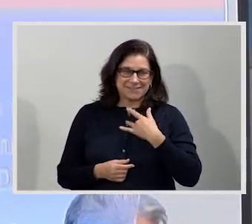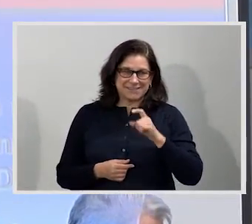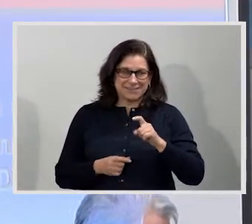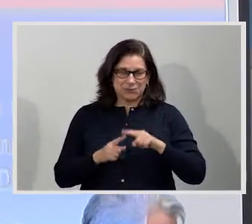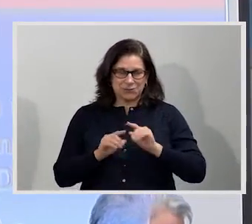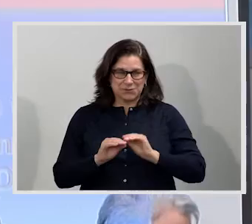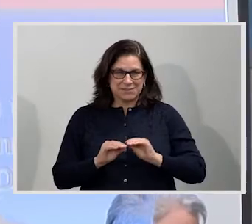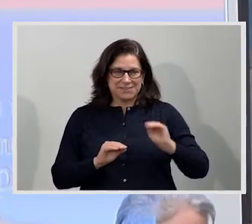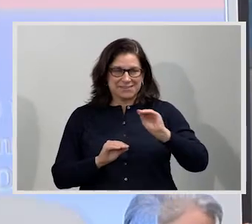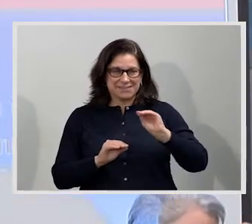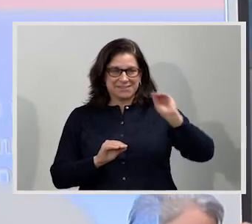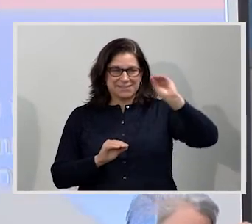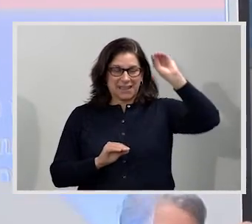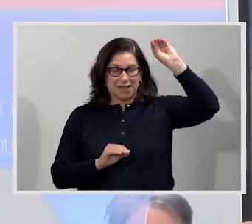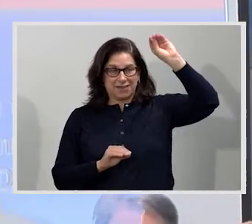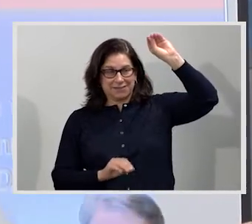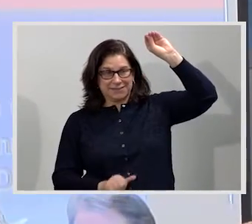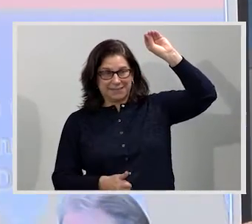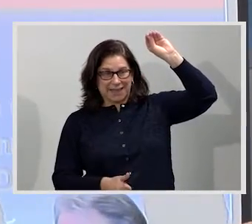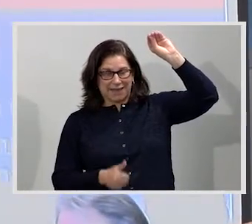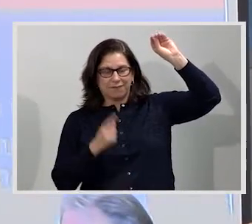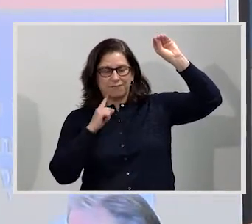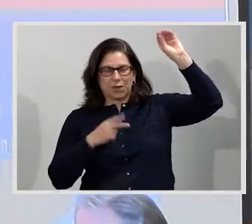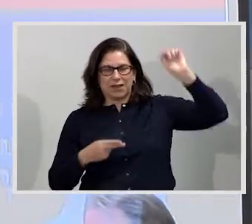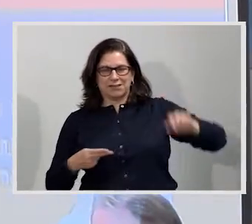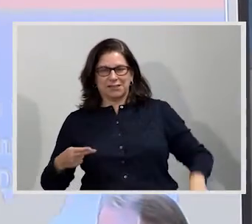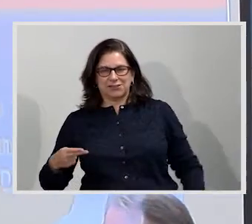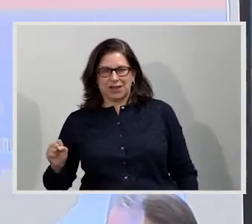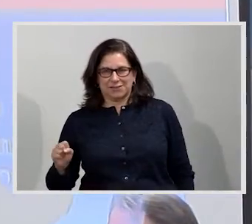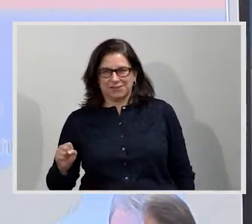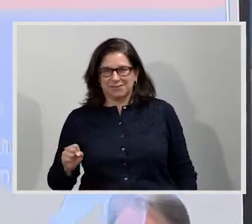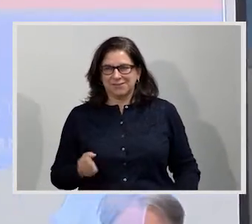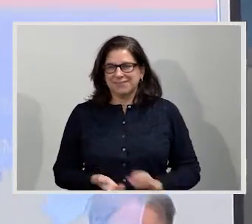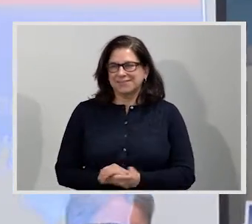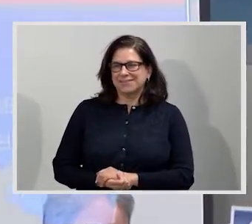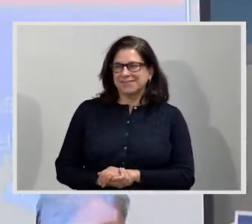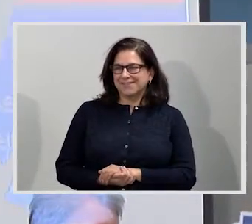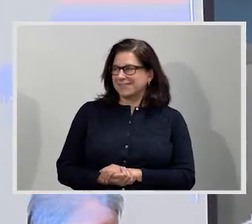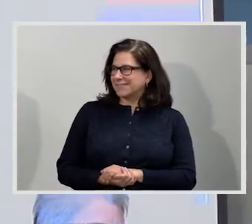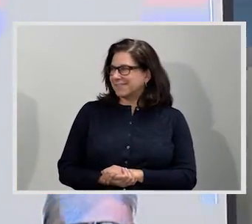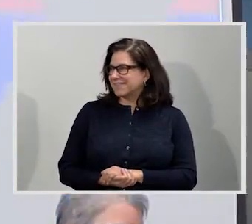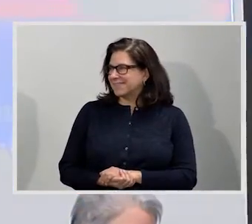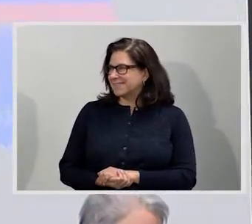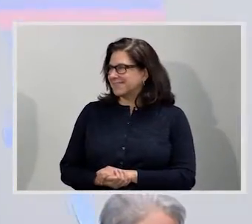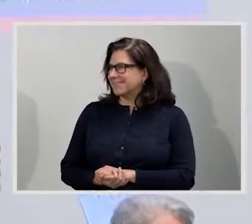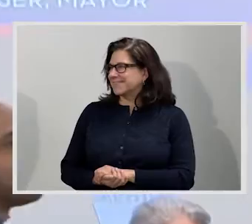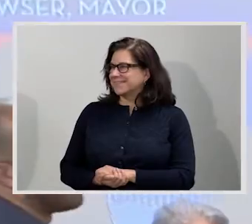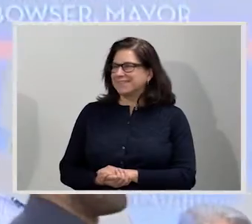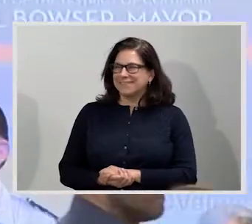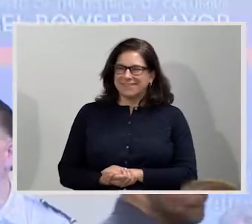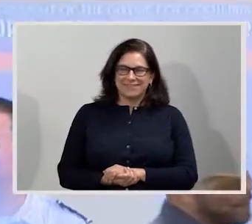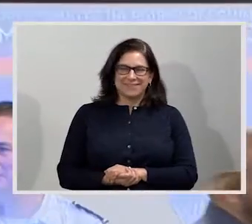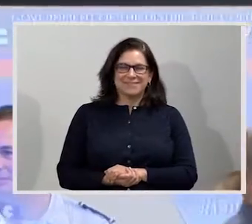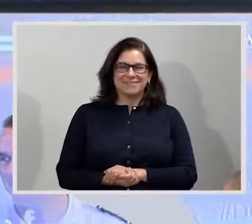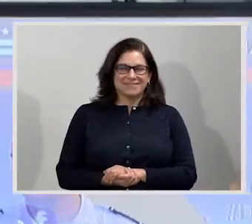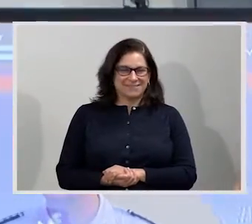AND $10 FOR HEALTH AND HUMAN SERVICES. THANK YOU. THANK YOU, TABLE 4. ALL RIGHT, TABLE 3.